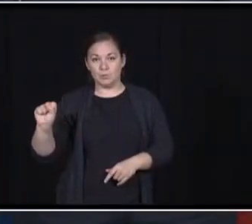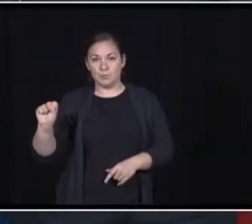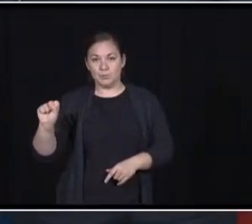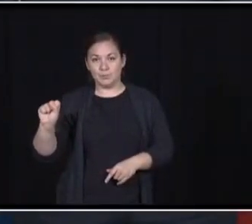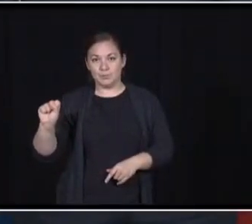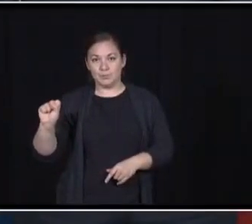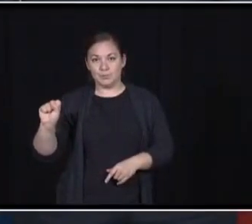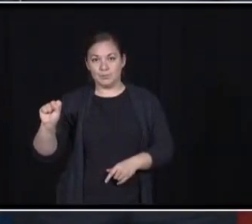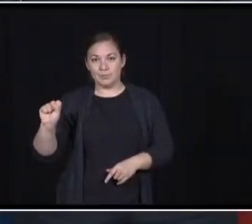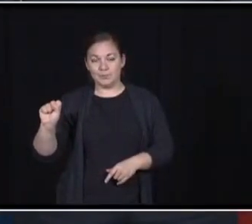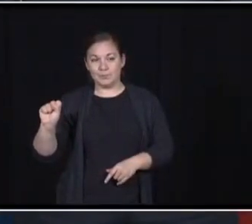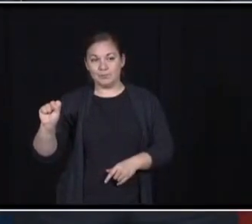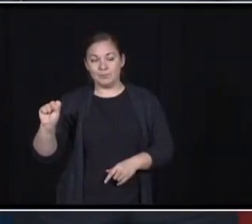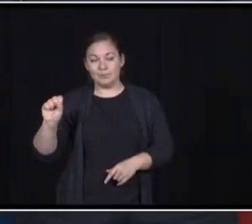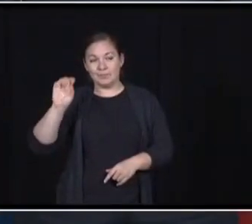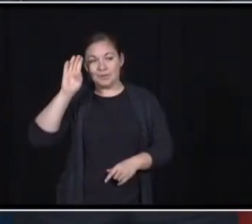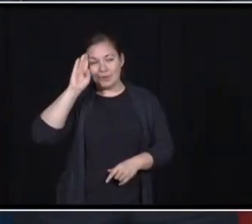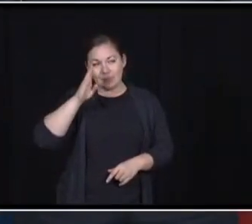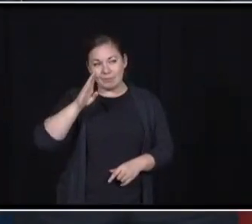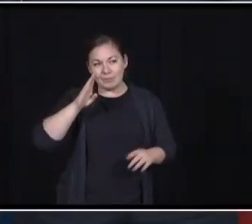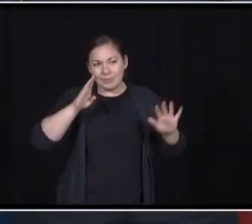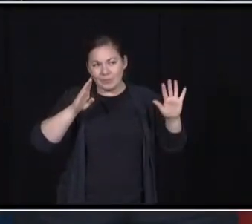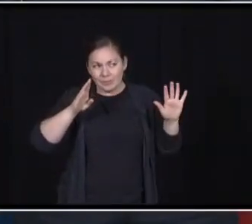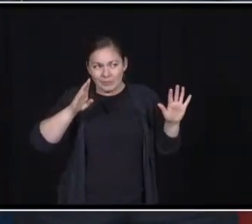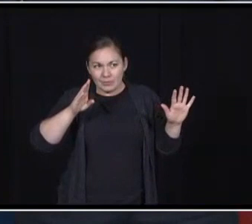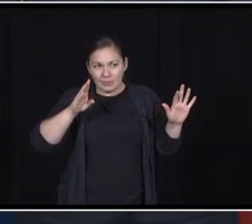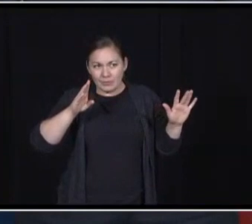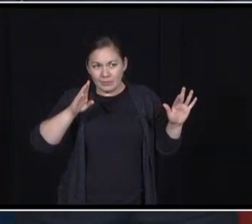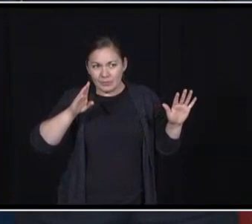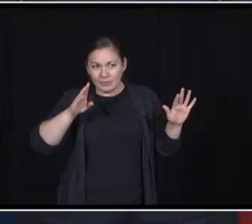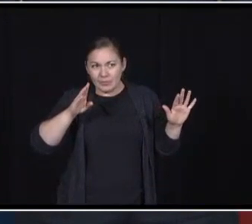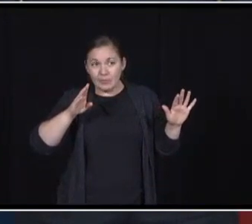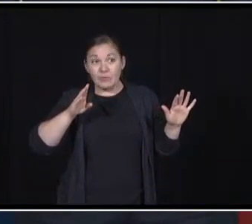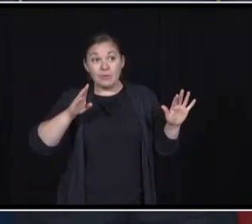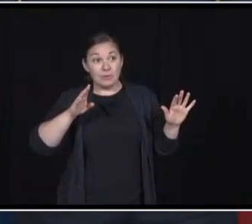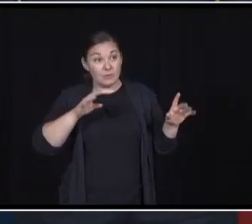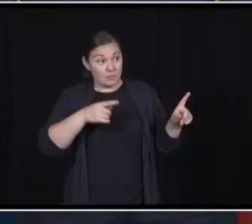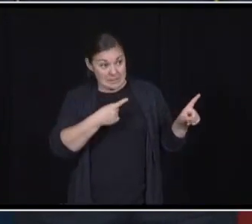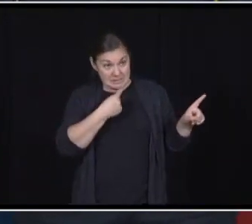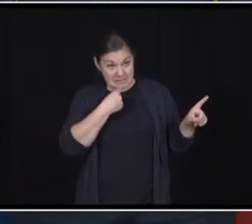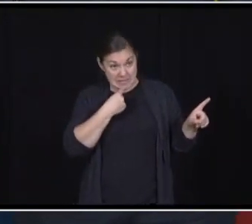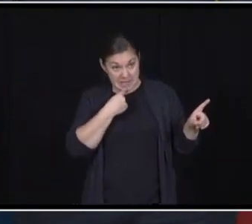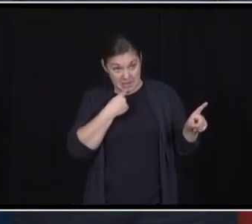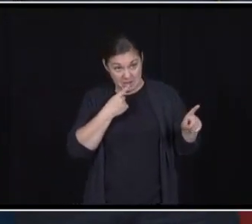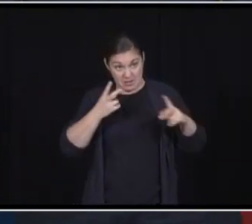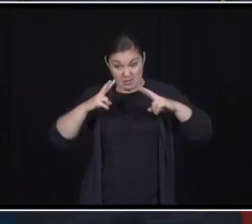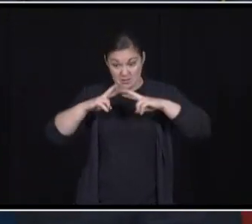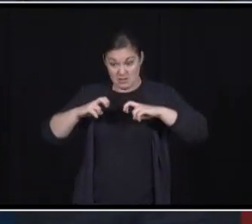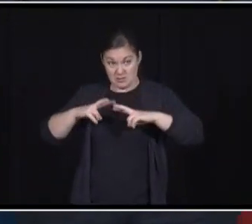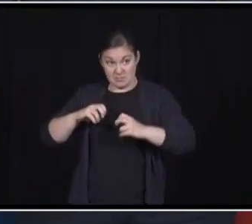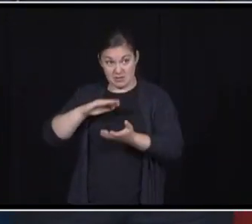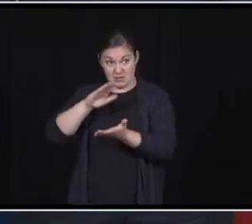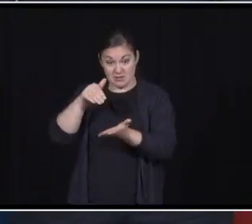Global News. Hi Premier. The order testing Centre shut down for two days for online bookings.